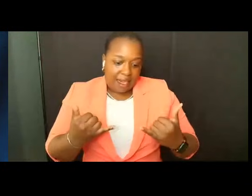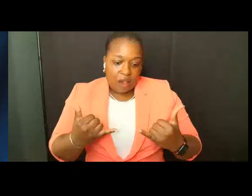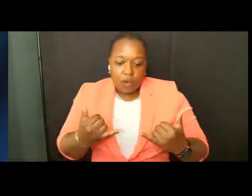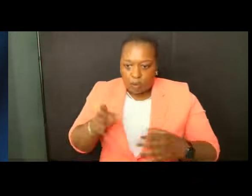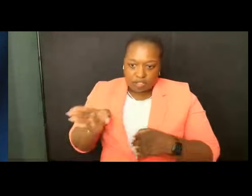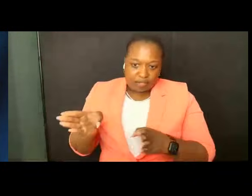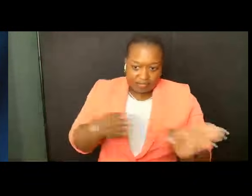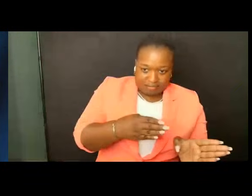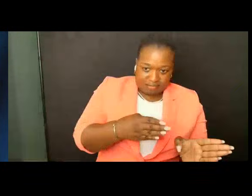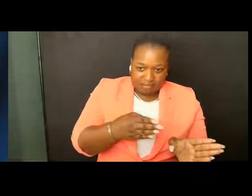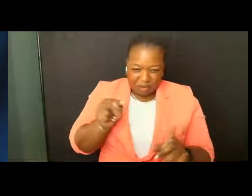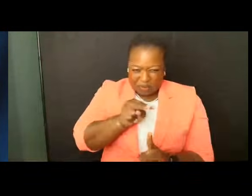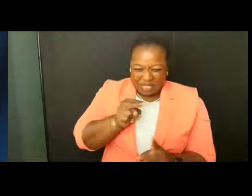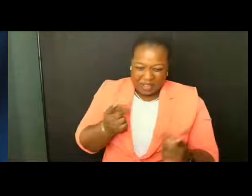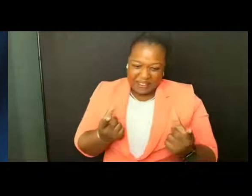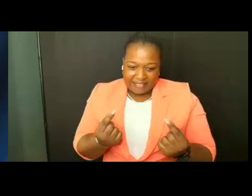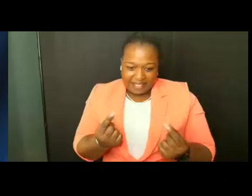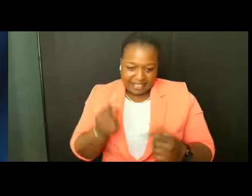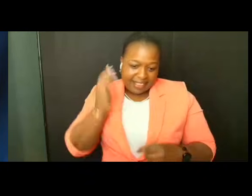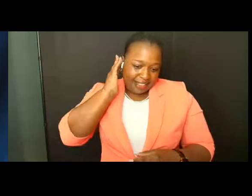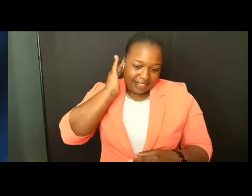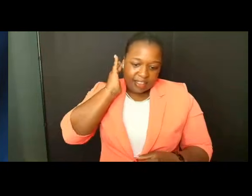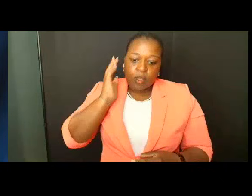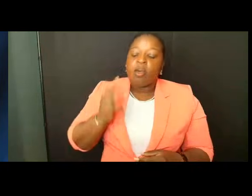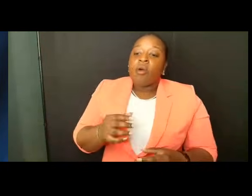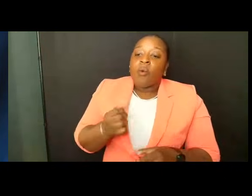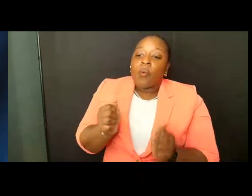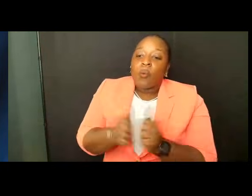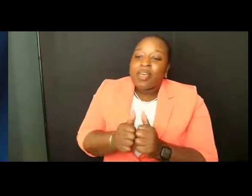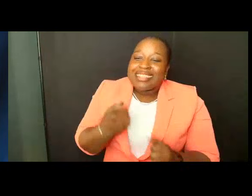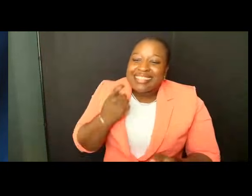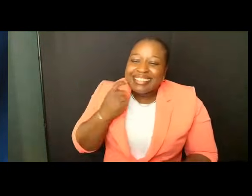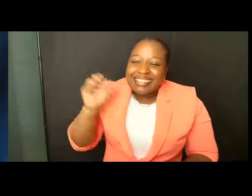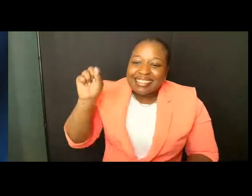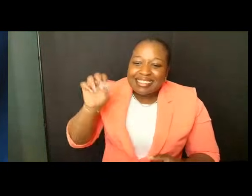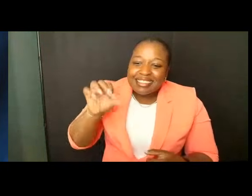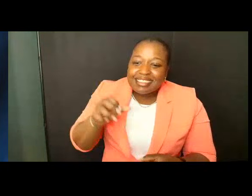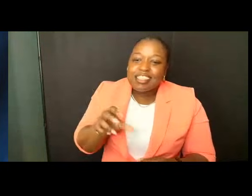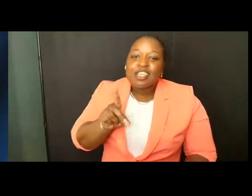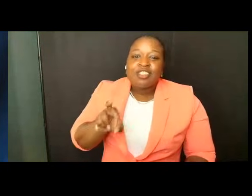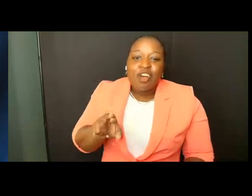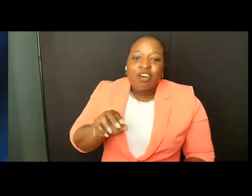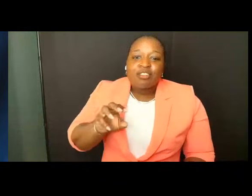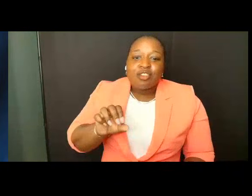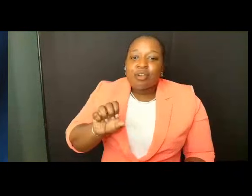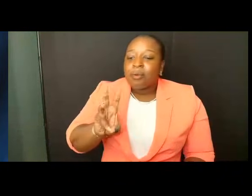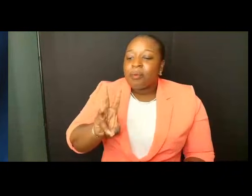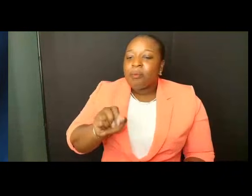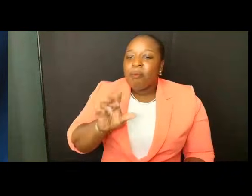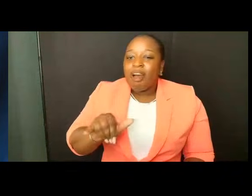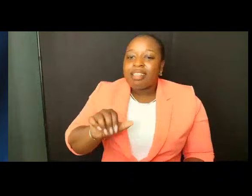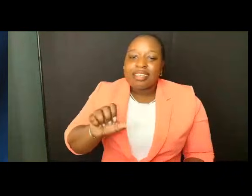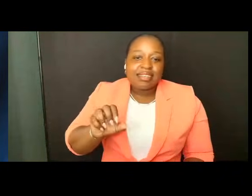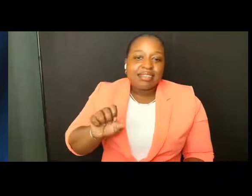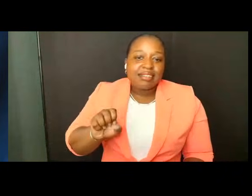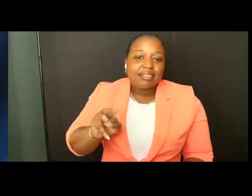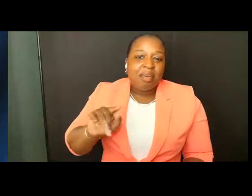we have earned the mistrust. And we, as healthcare workers, as healthcare providers,